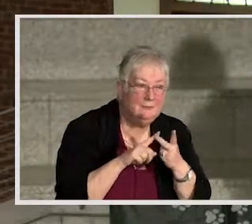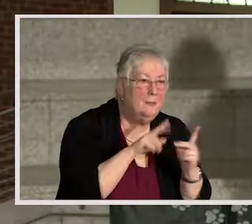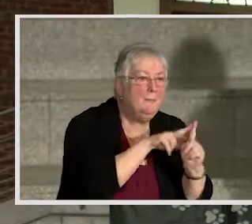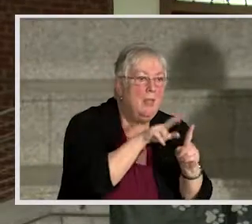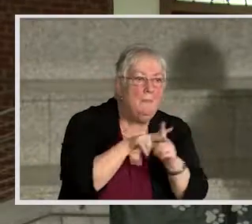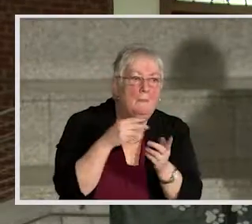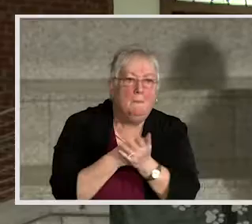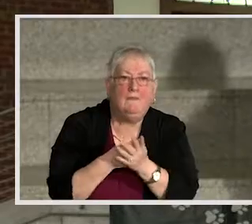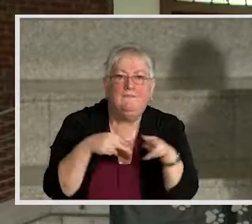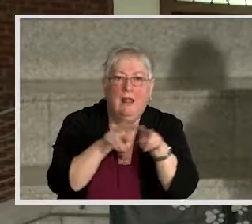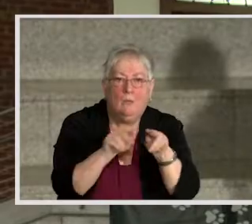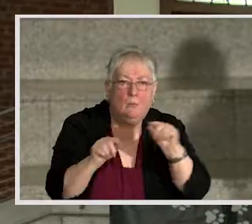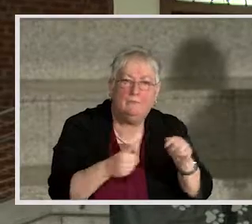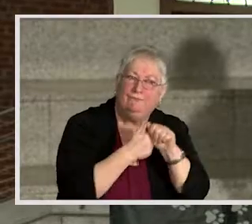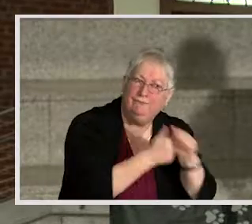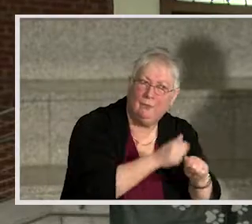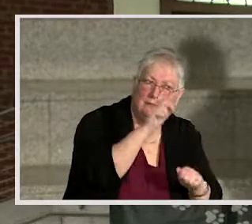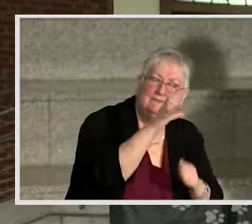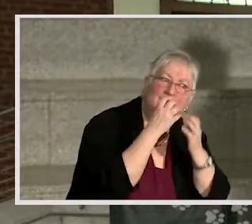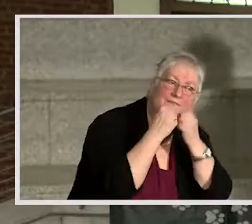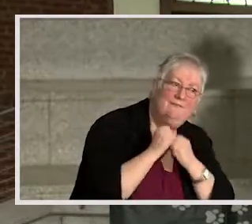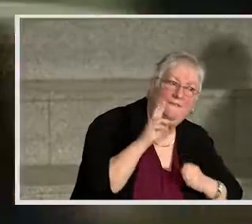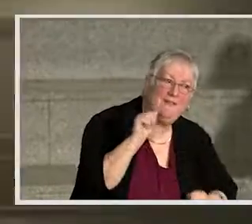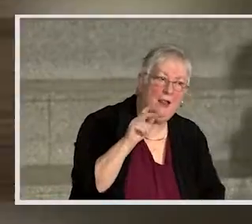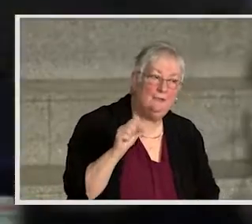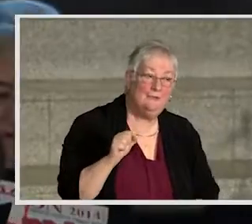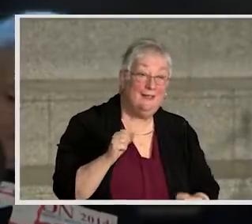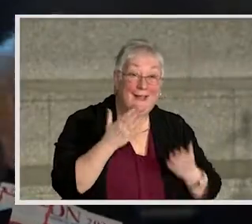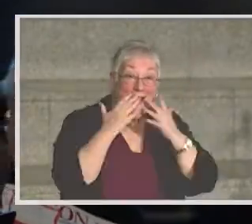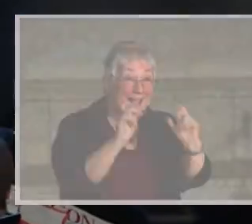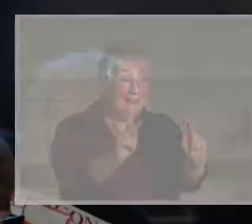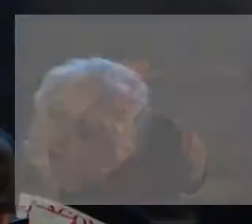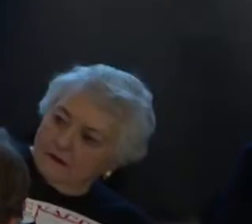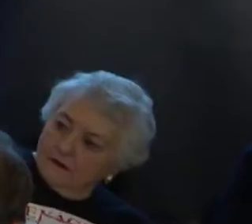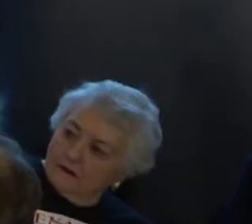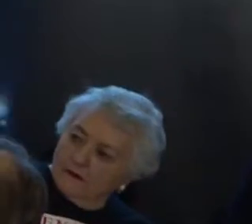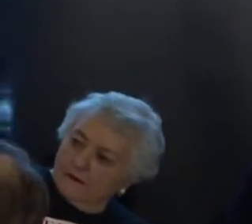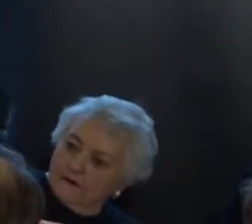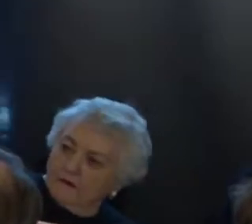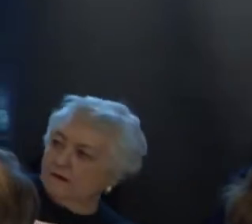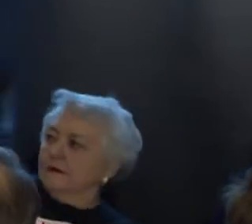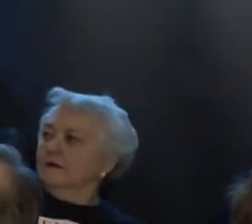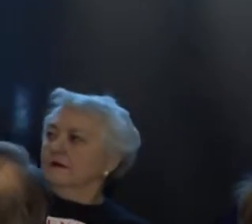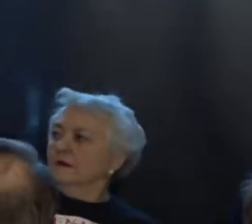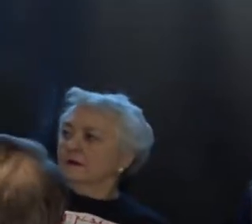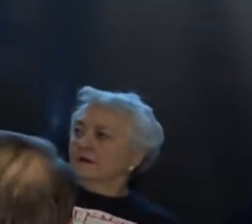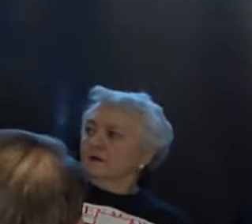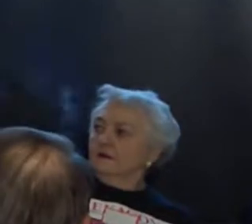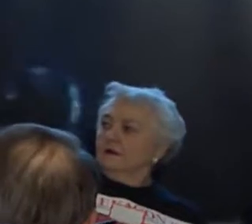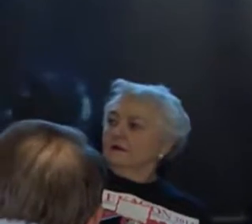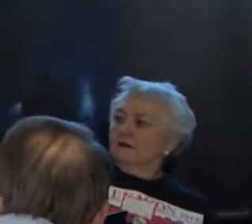SO GOOD LUCK AND LET'S GO.